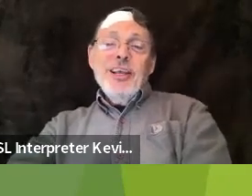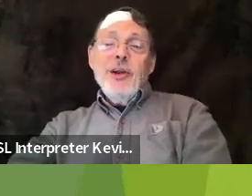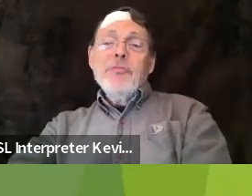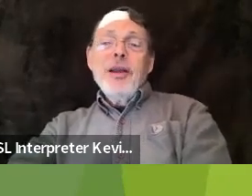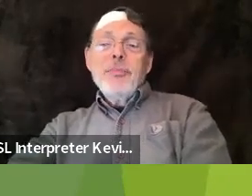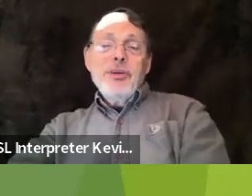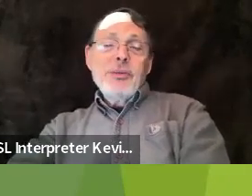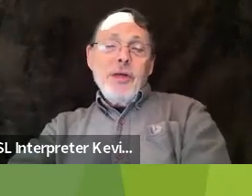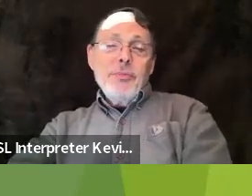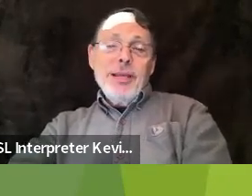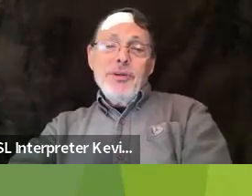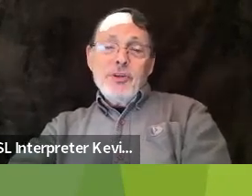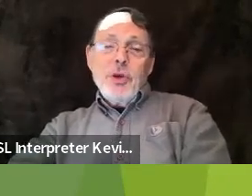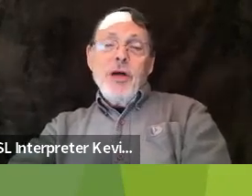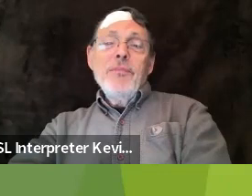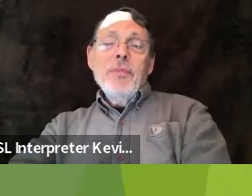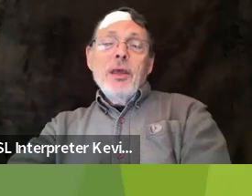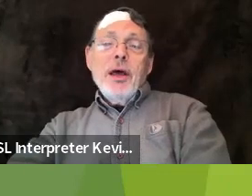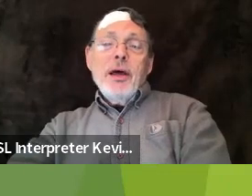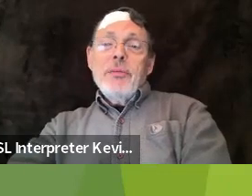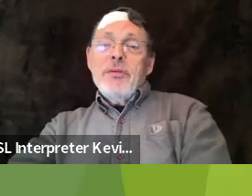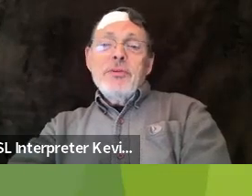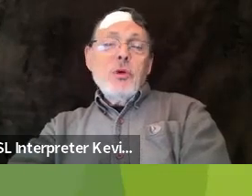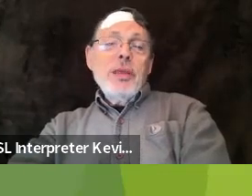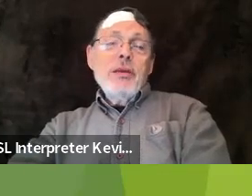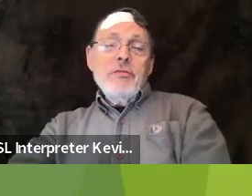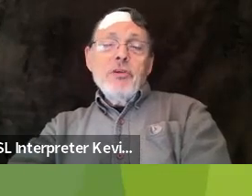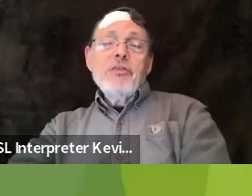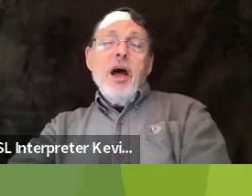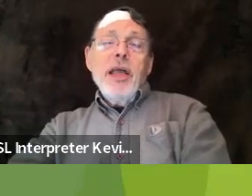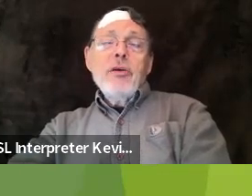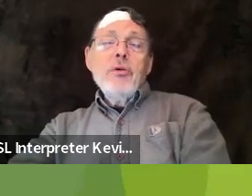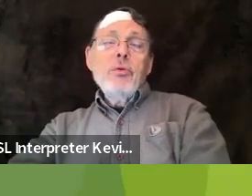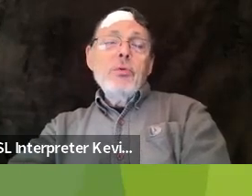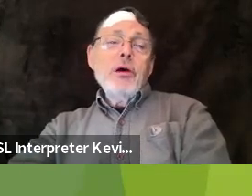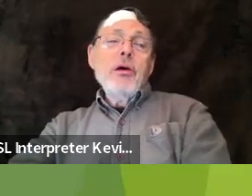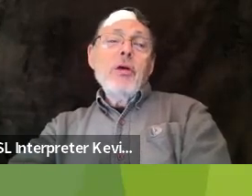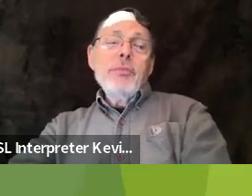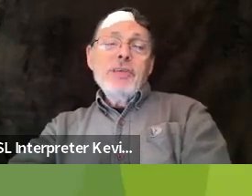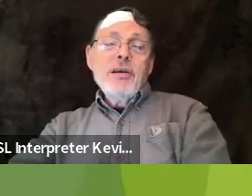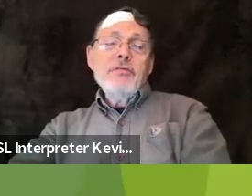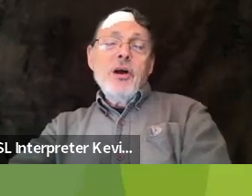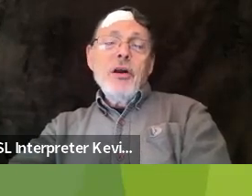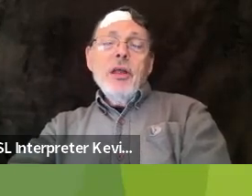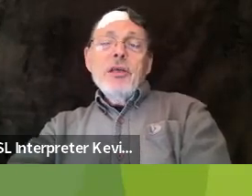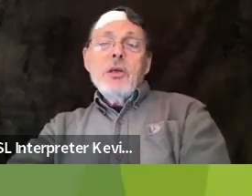I'm trying to pull in some other people as well. So we can diversify who our representatives are.